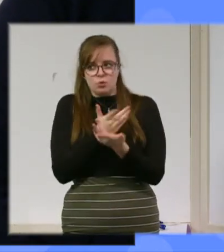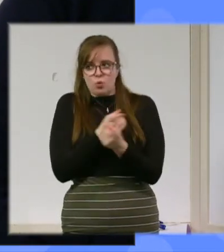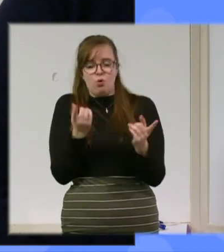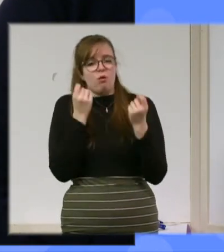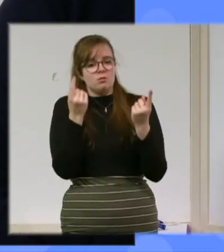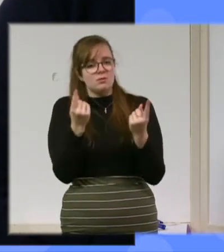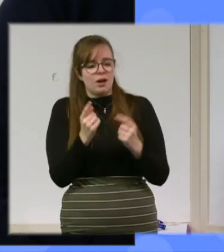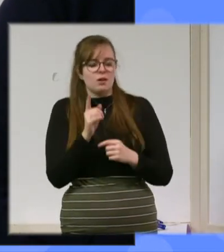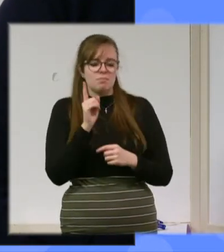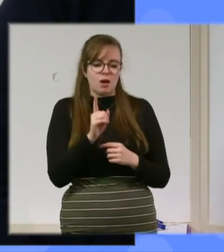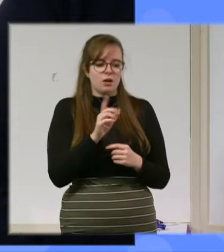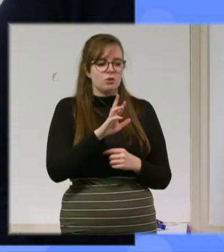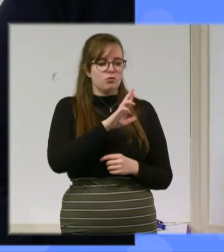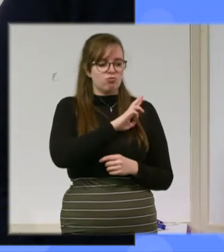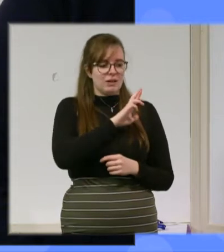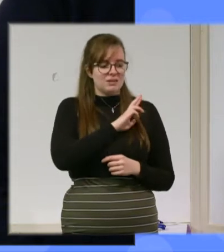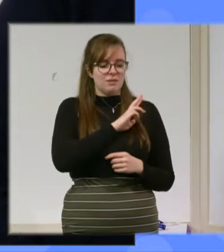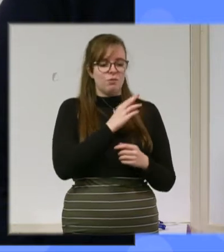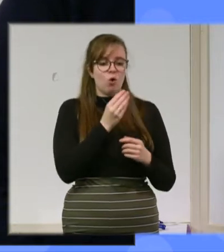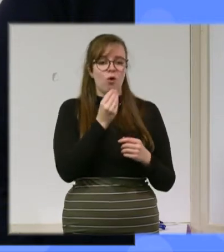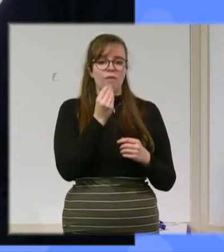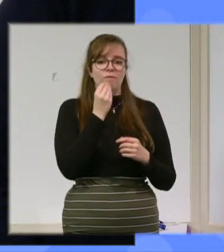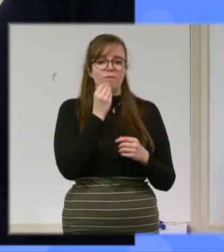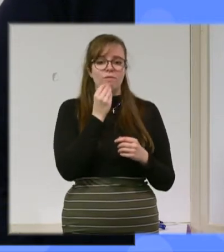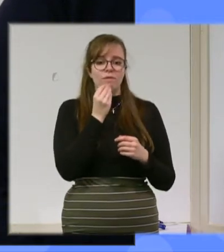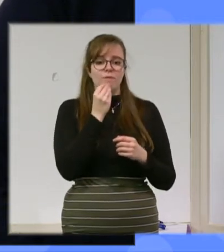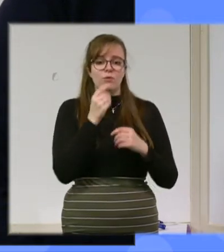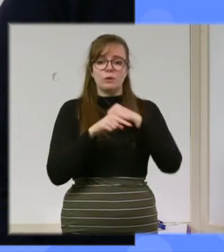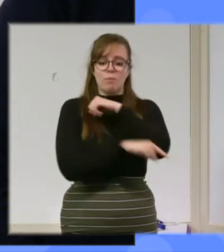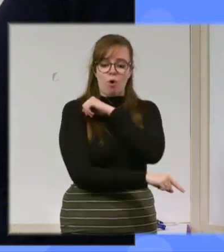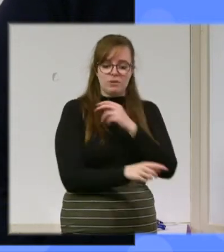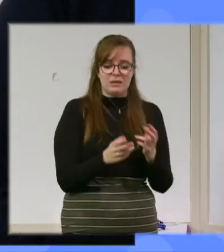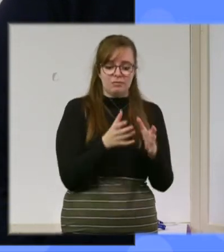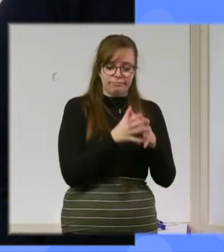the reason that food poverty is on the increase so one of the main reasons is